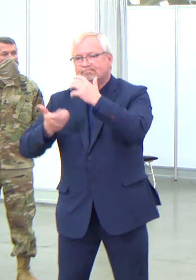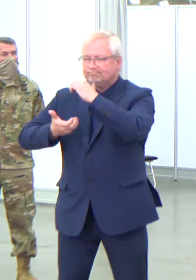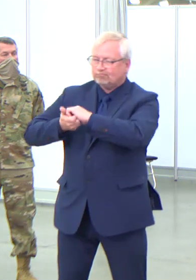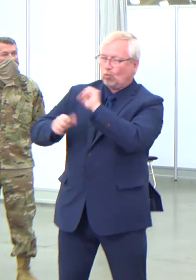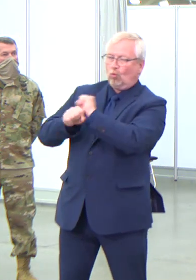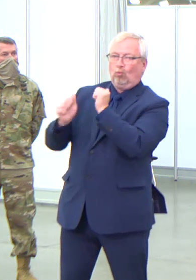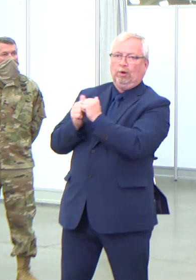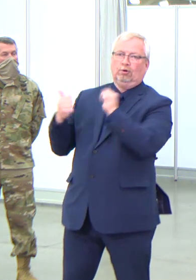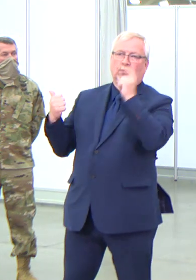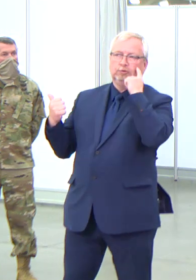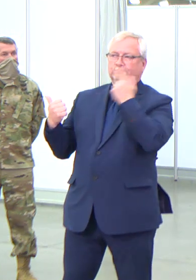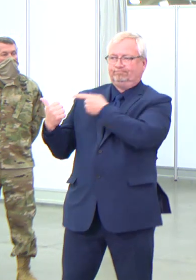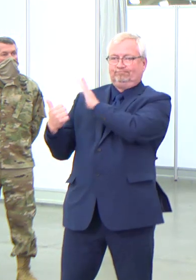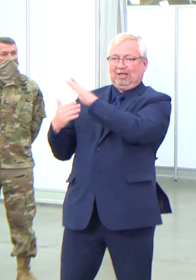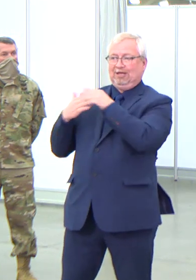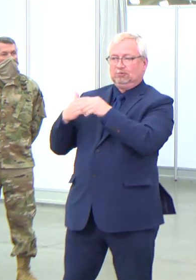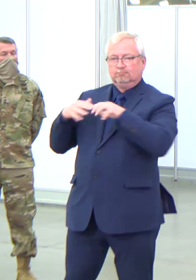us to stand by you as you manage this